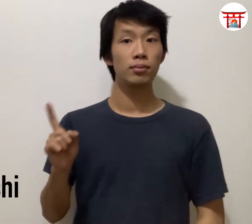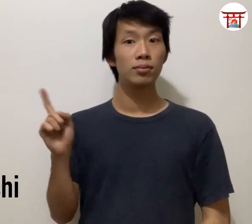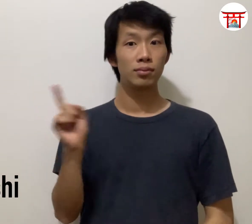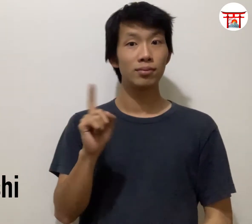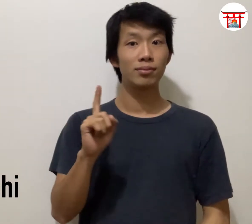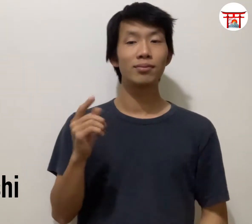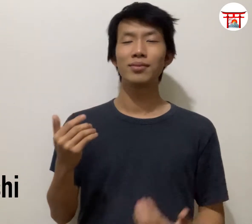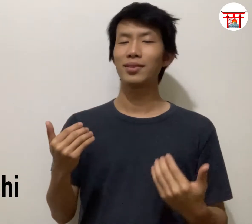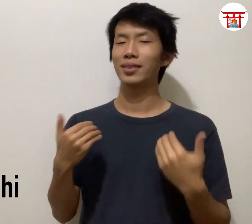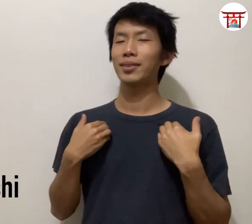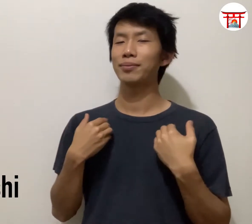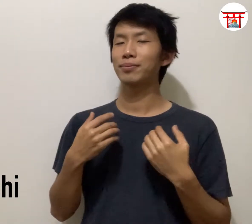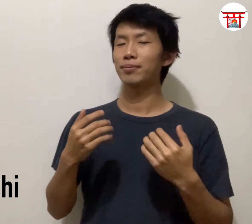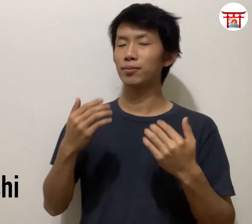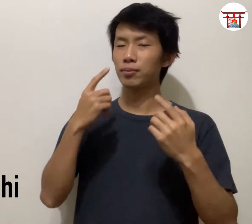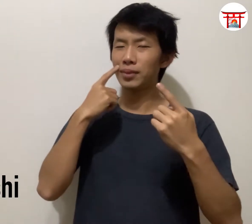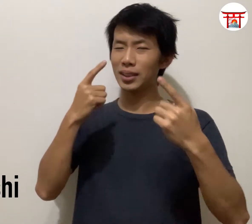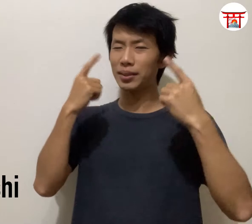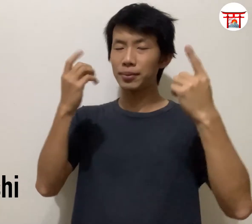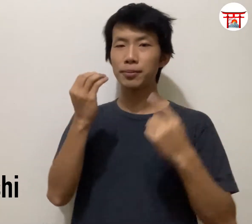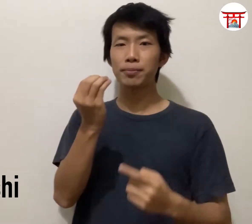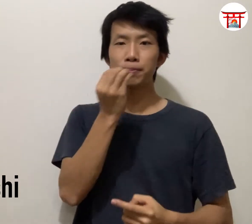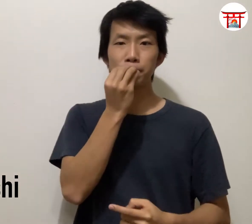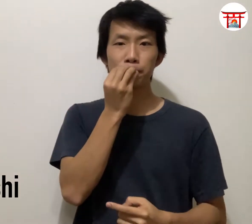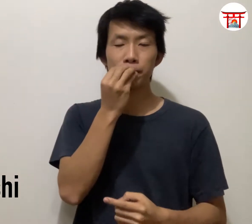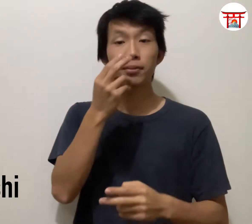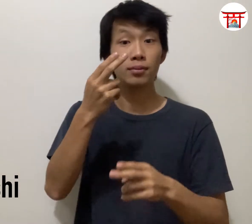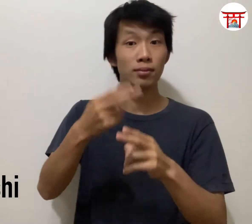They have famous food!